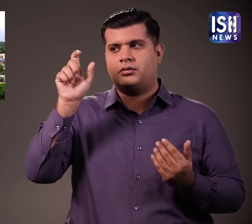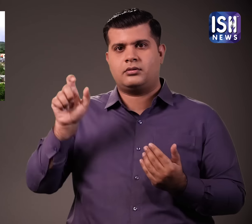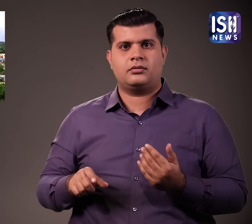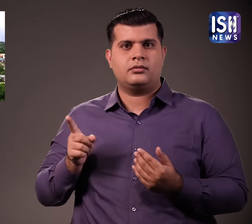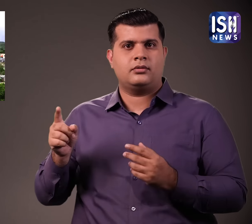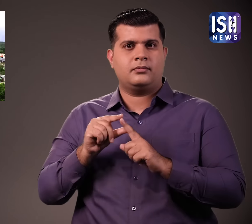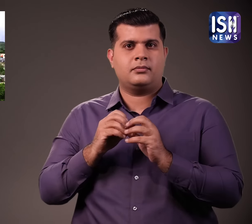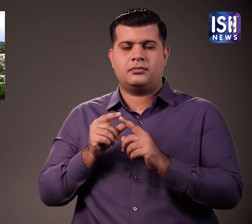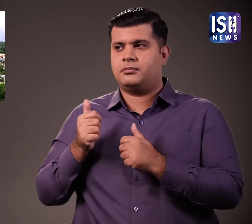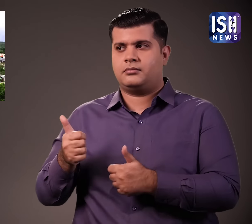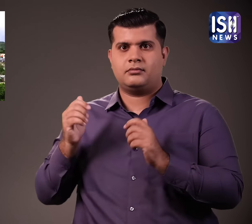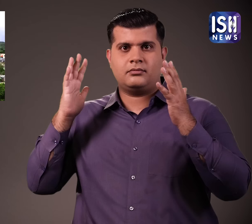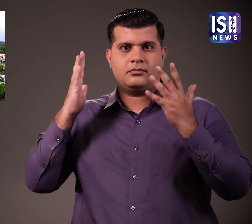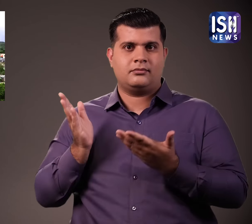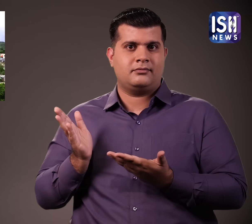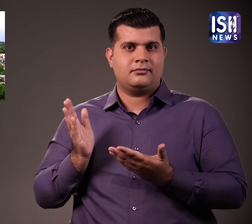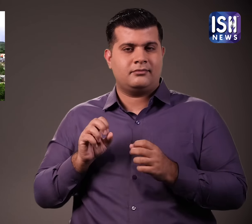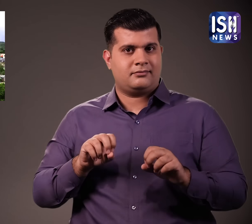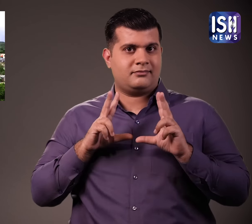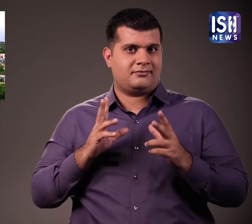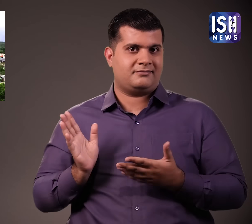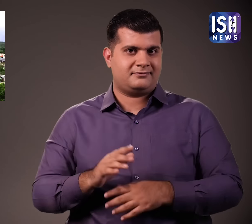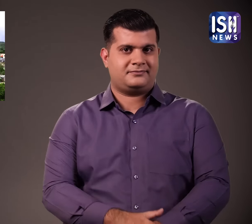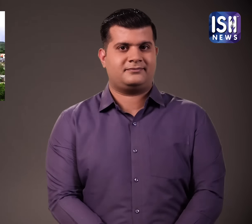Pawar is the right example. Cheers to him! Wow!